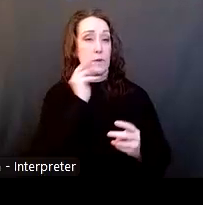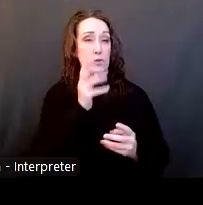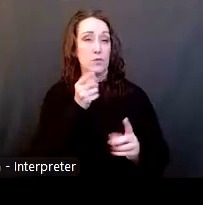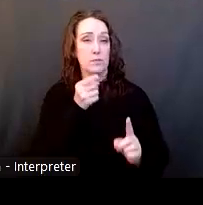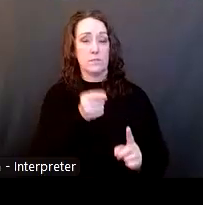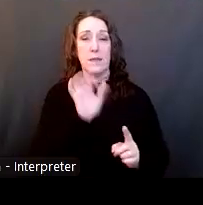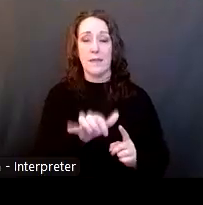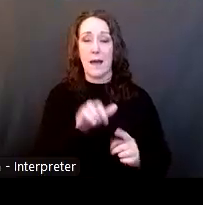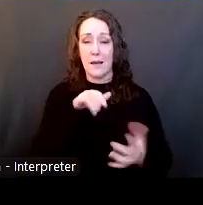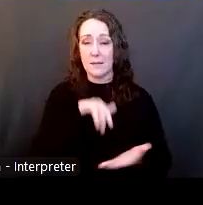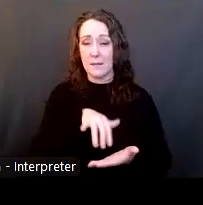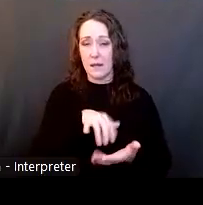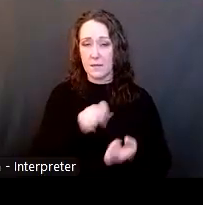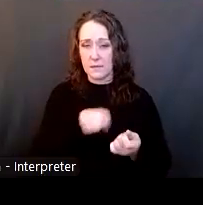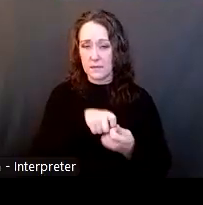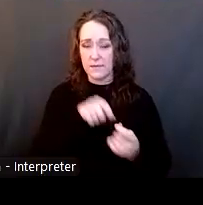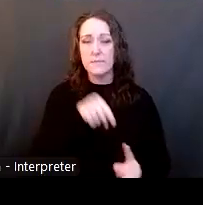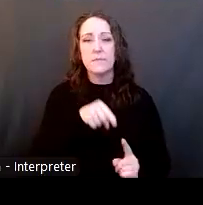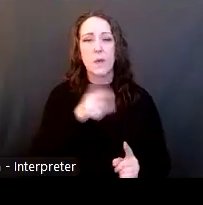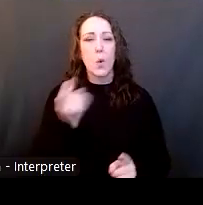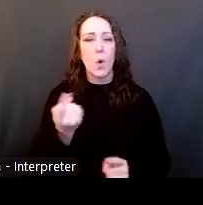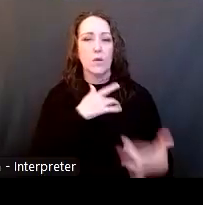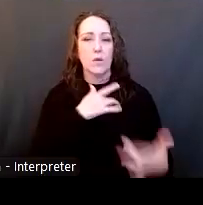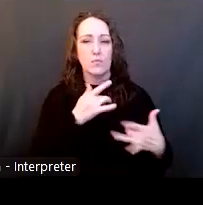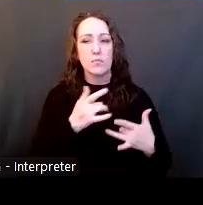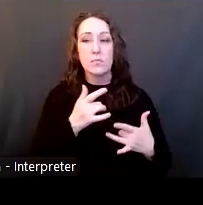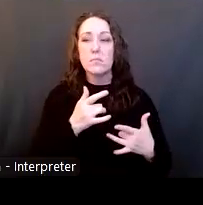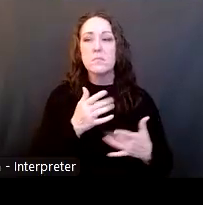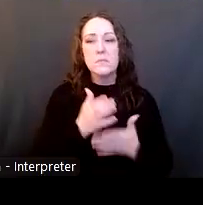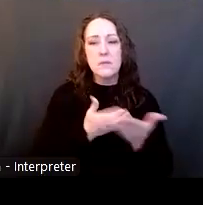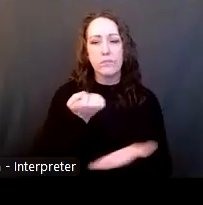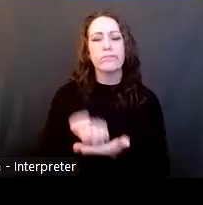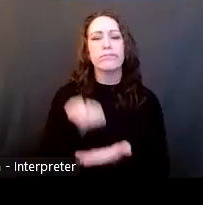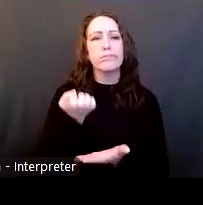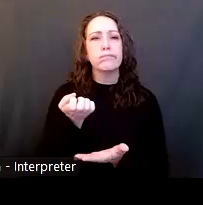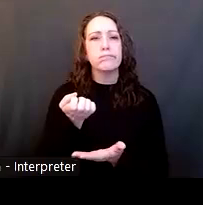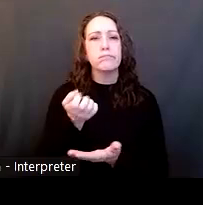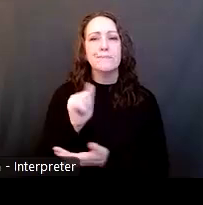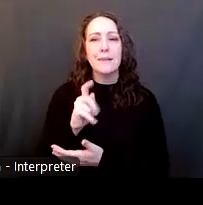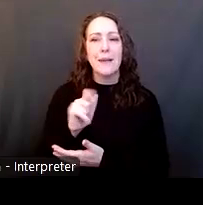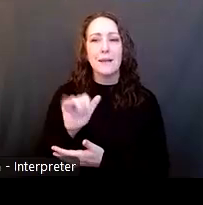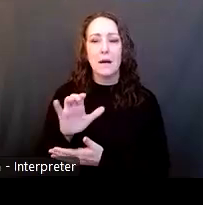study one of the concerns was well there's some evidence that anti psychotic medication can have